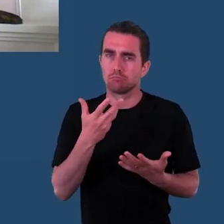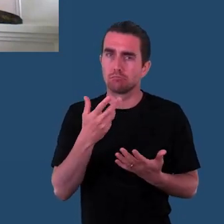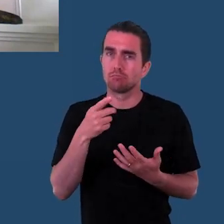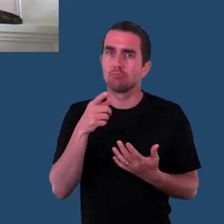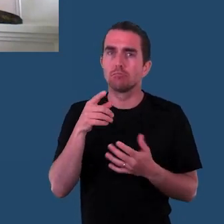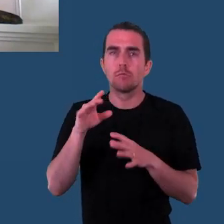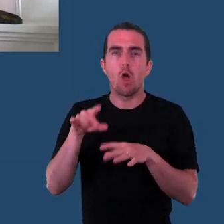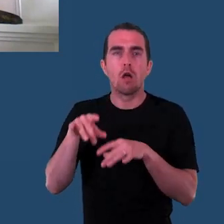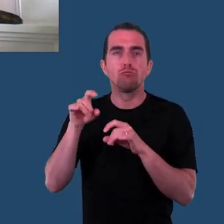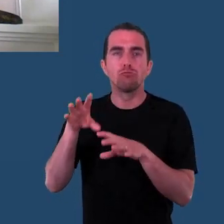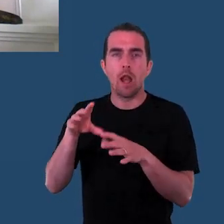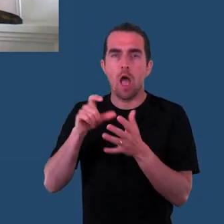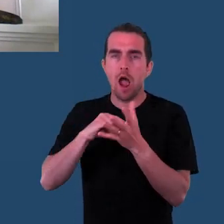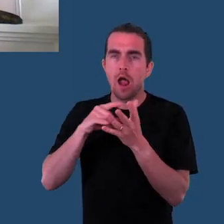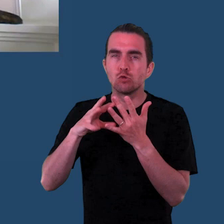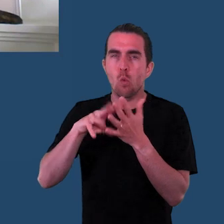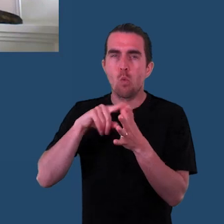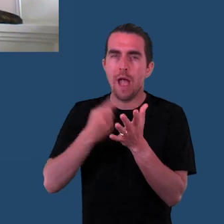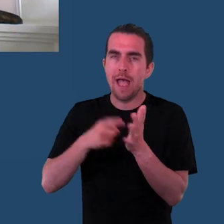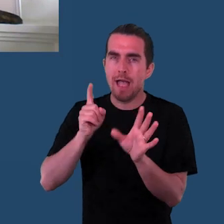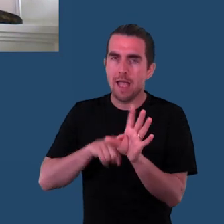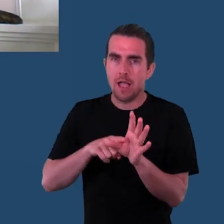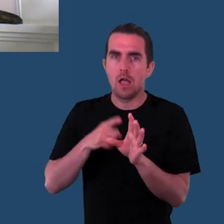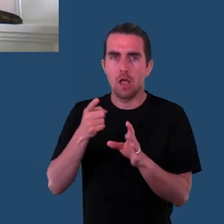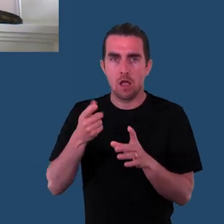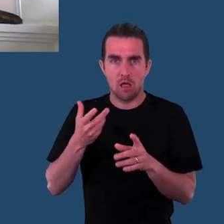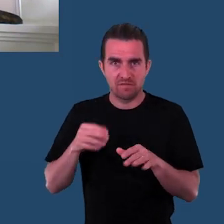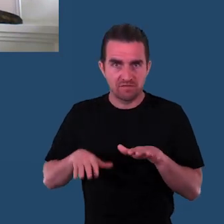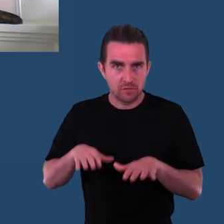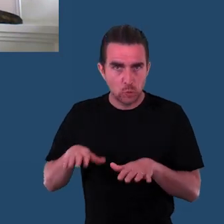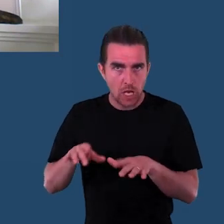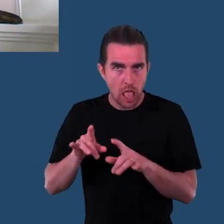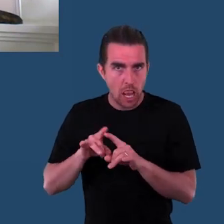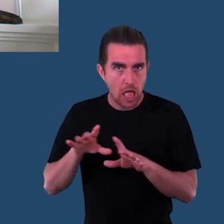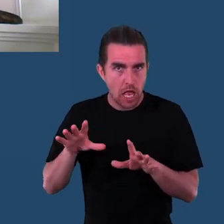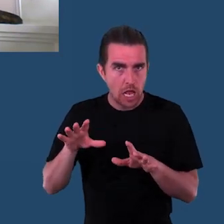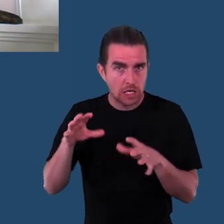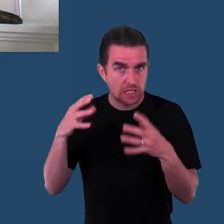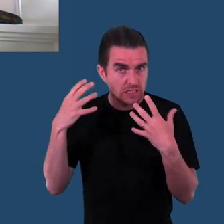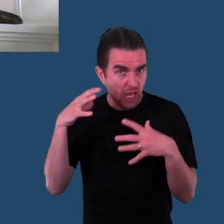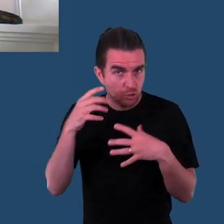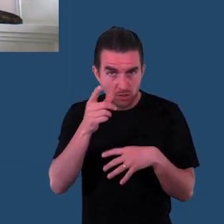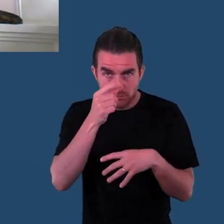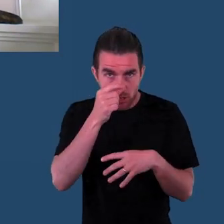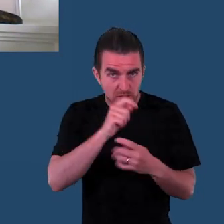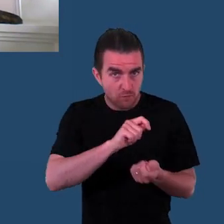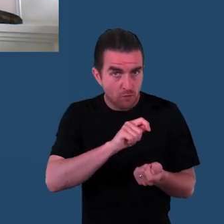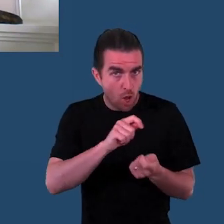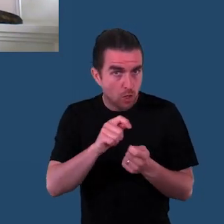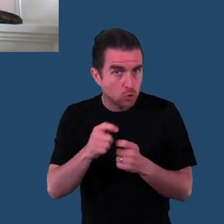the Australian cassowary, that has a foot like a dinosaur. Is this due to evolution? We're gonna come back to this